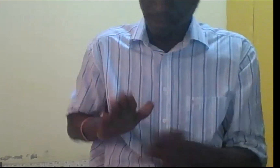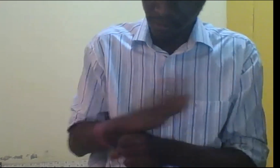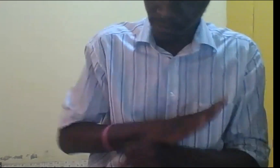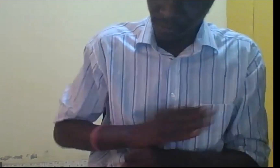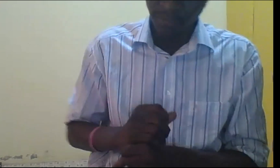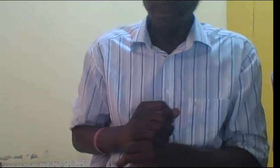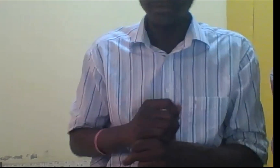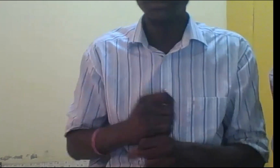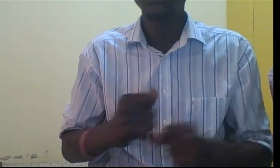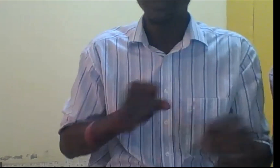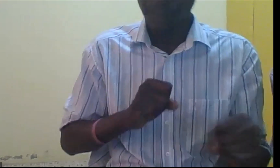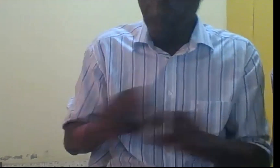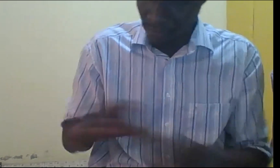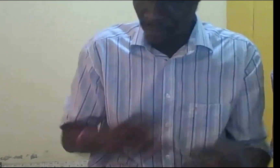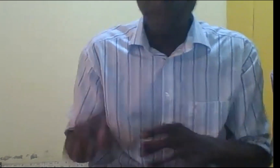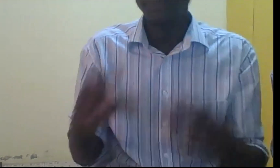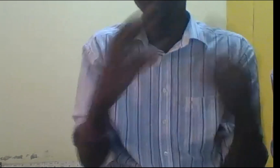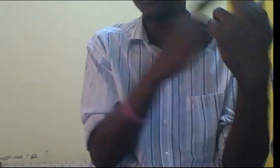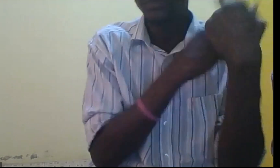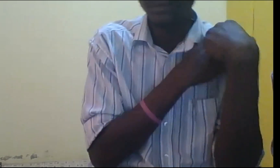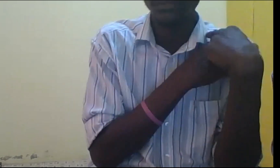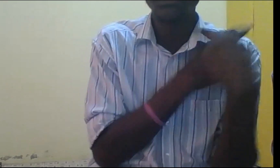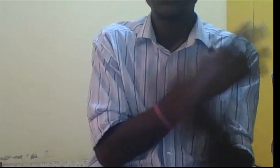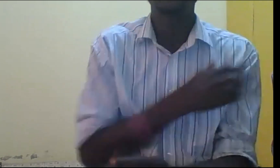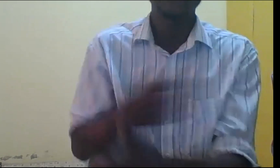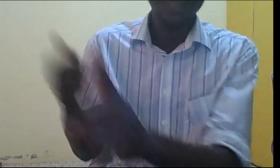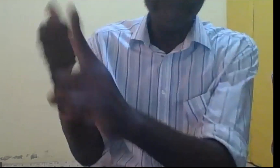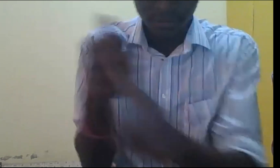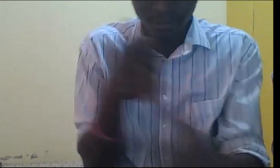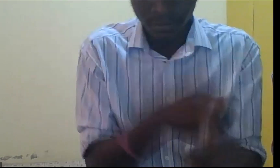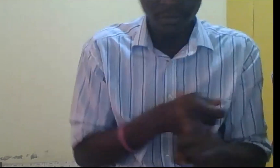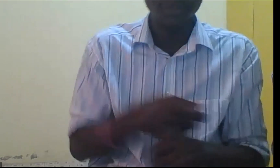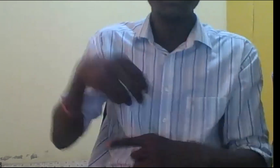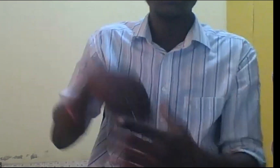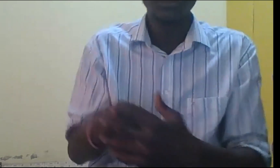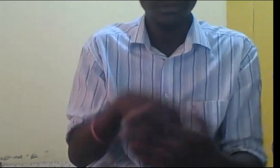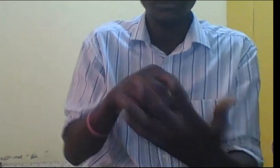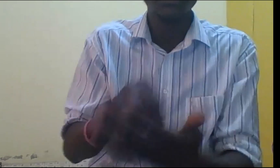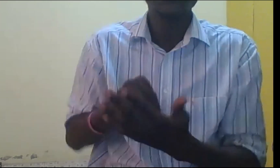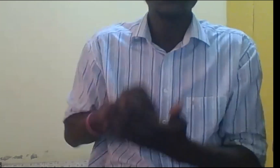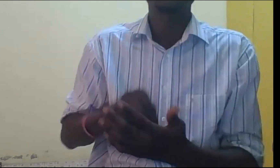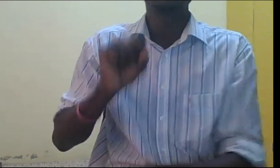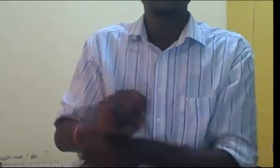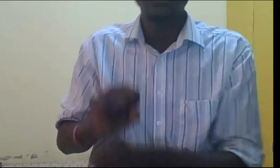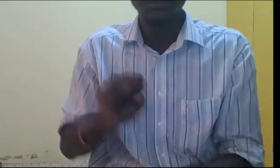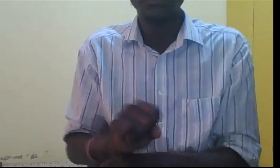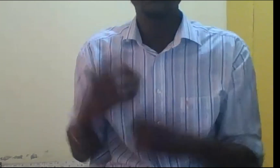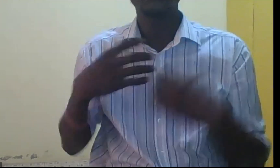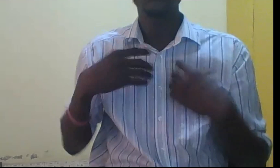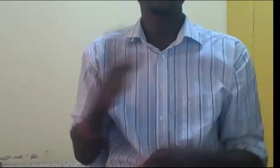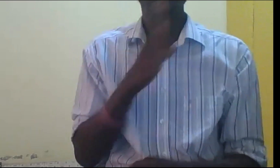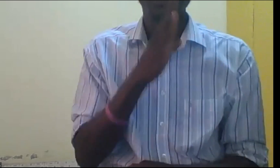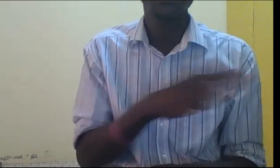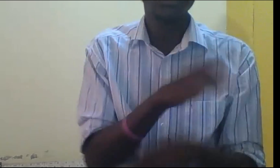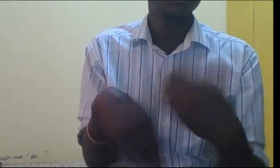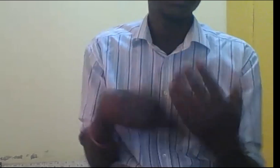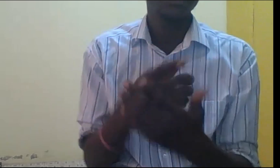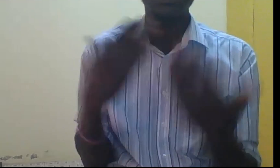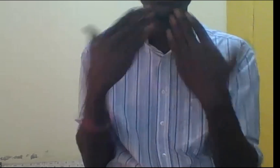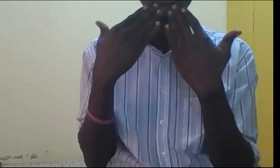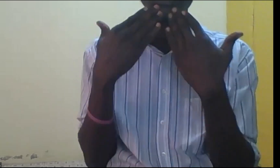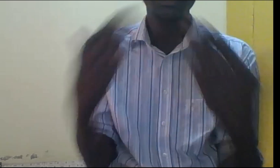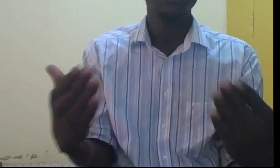Yeah, responsibility and be several lines in their own way. So we also send this sentence. Thank you very much.